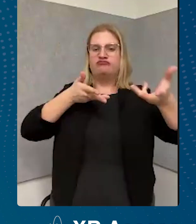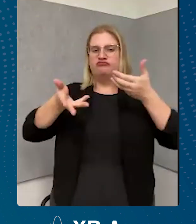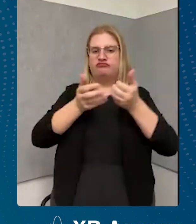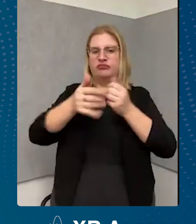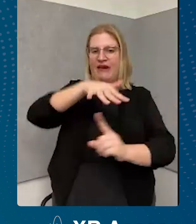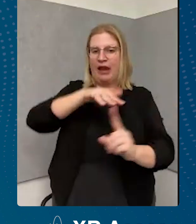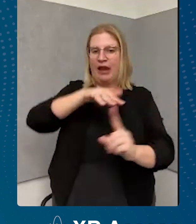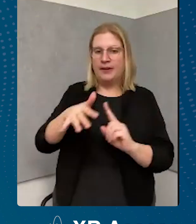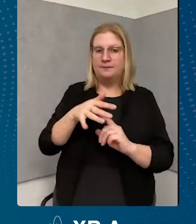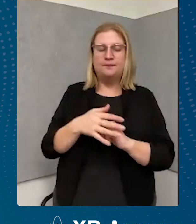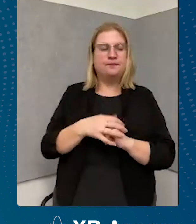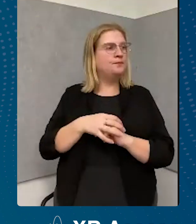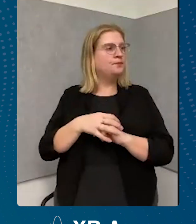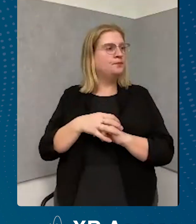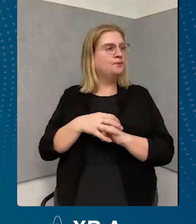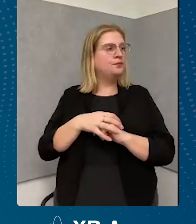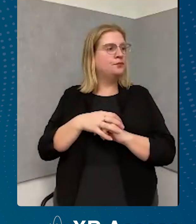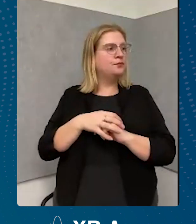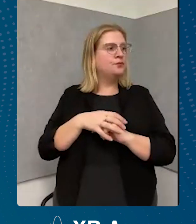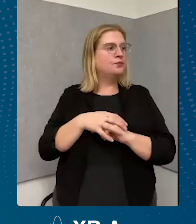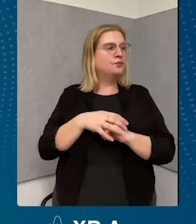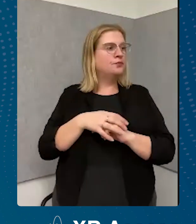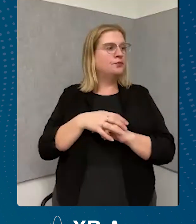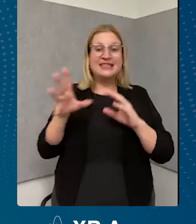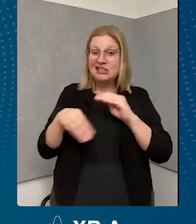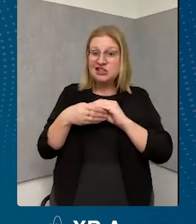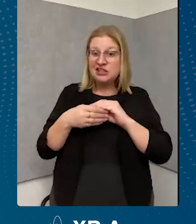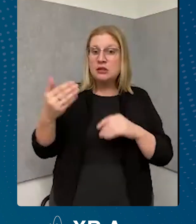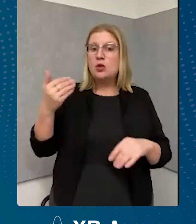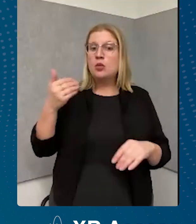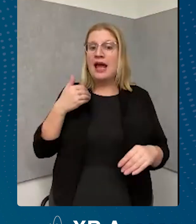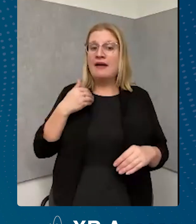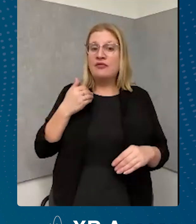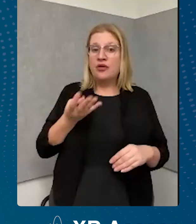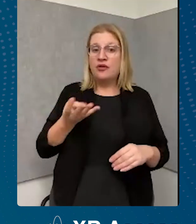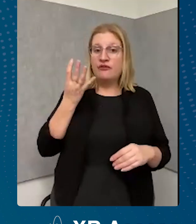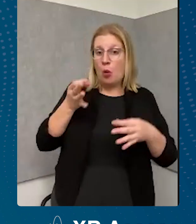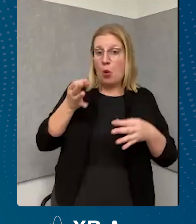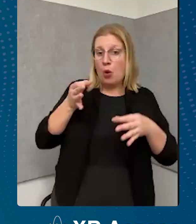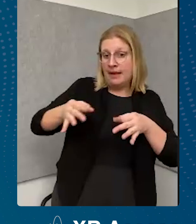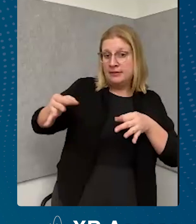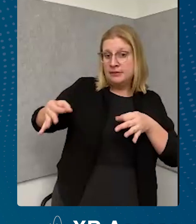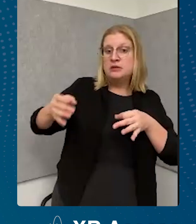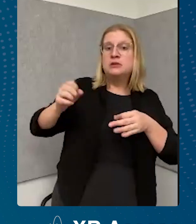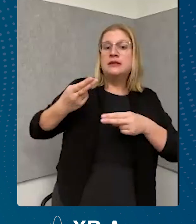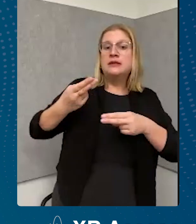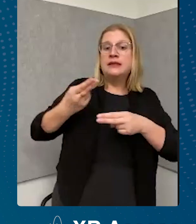So we additionally have it so that you can use the four buttons to do this through a tab,